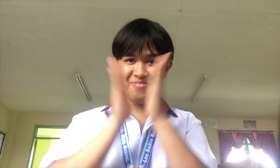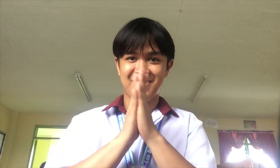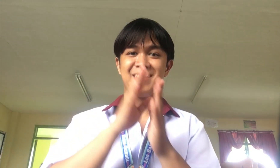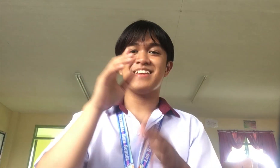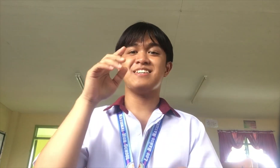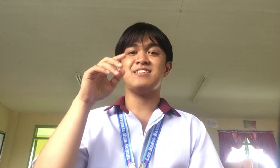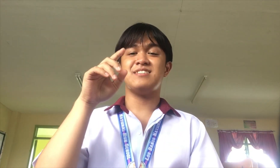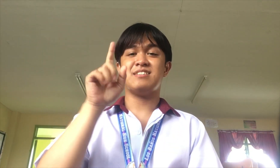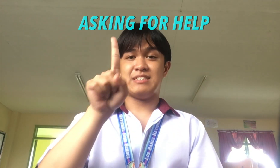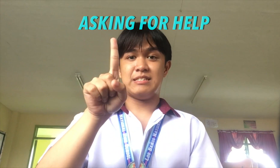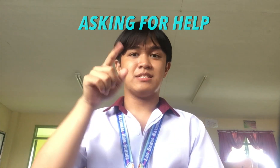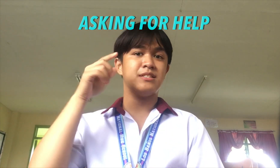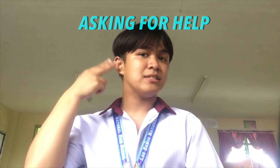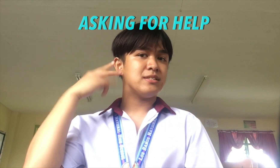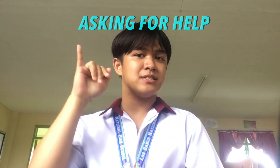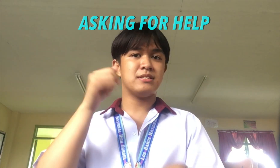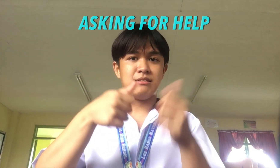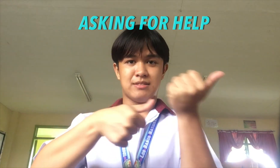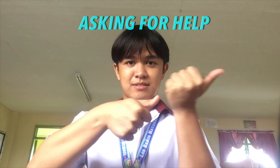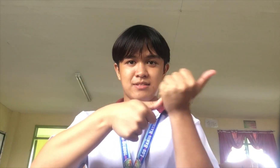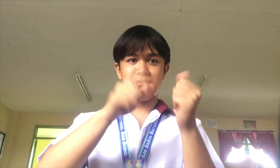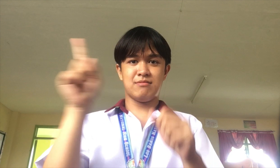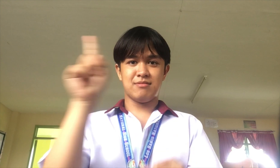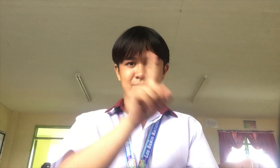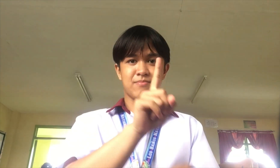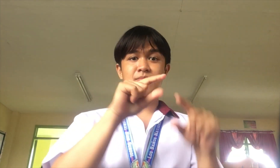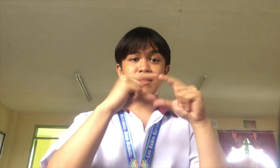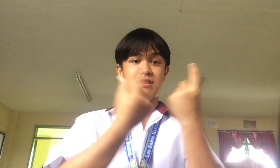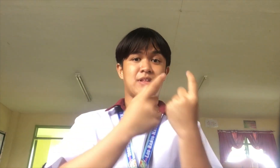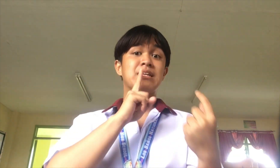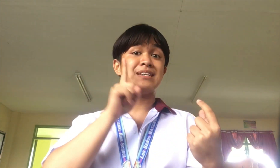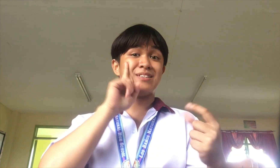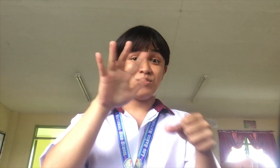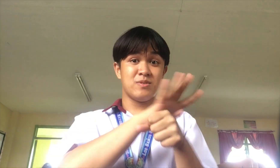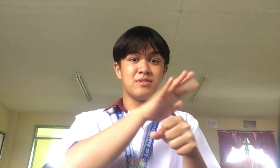You have to ask hearing student who's willing to assist you or your group